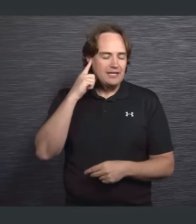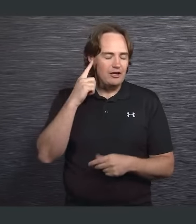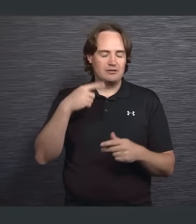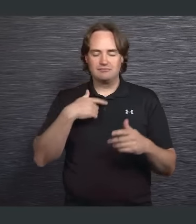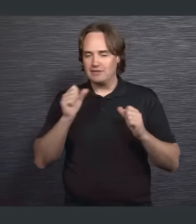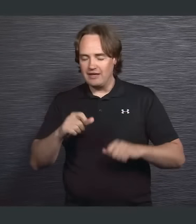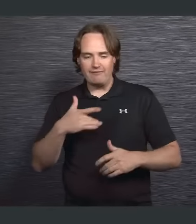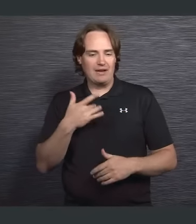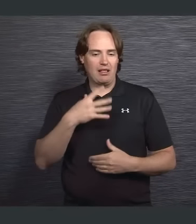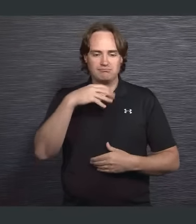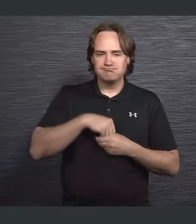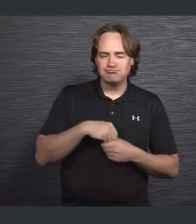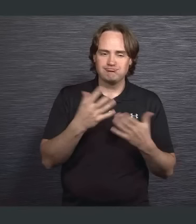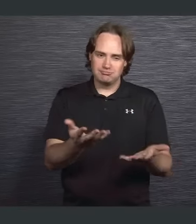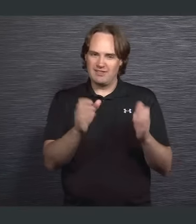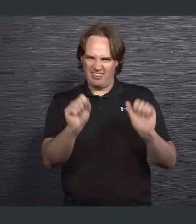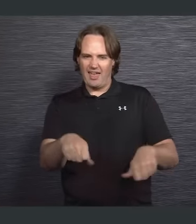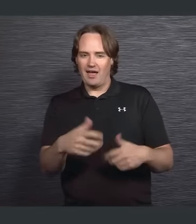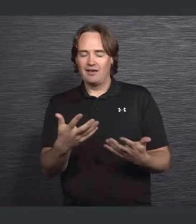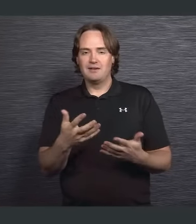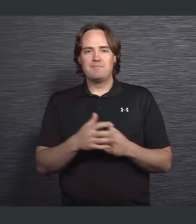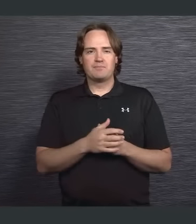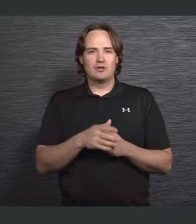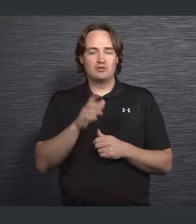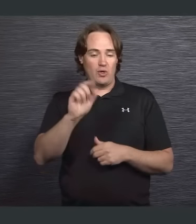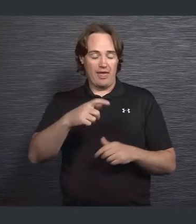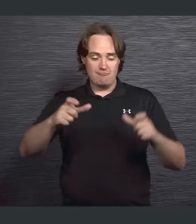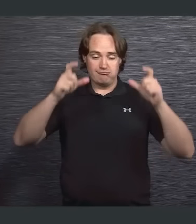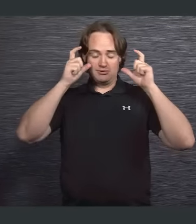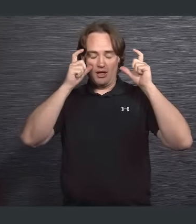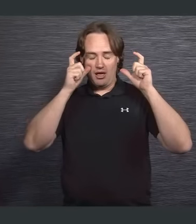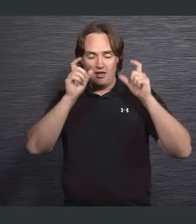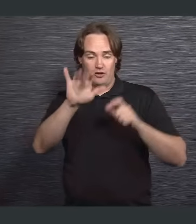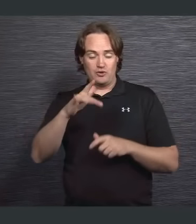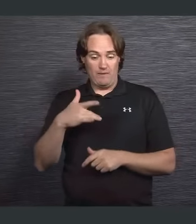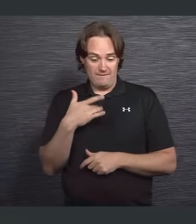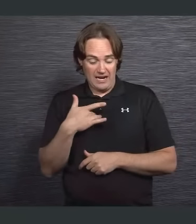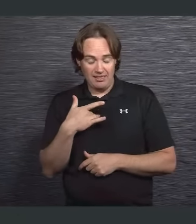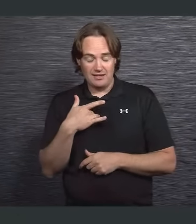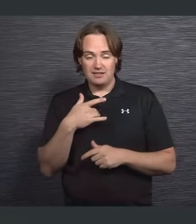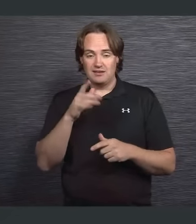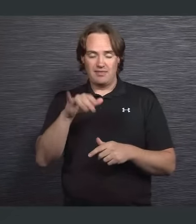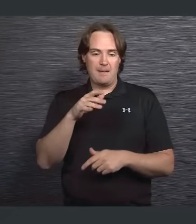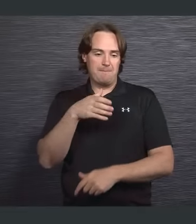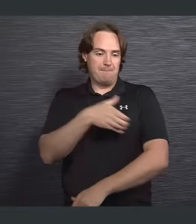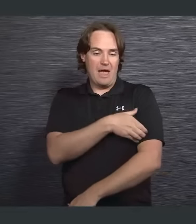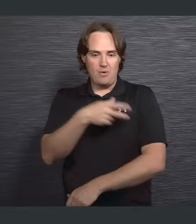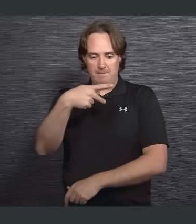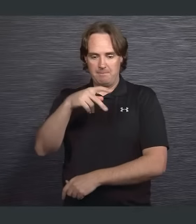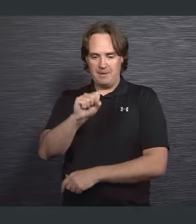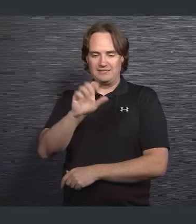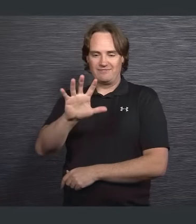leveraging the hardware's next-gen sensory features and the power of PlayStation 5.